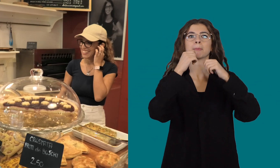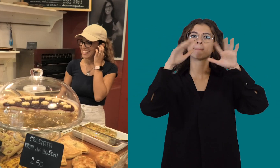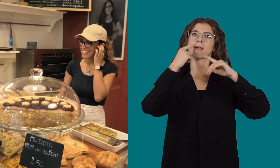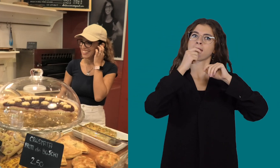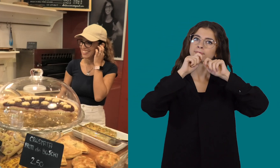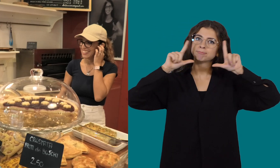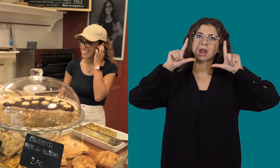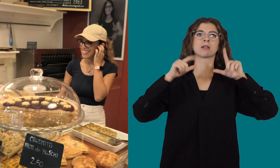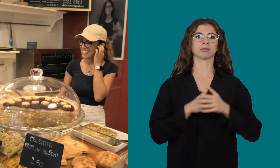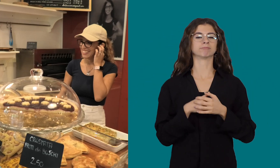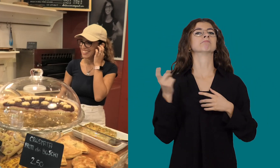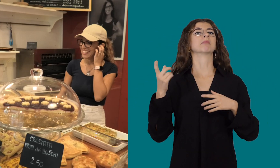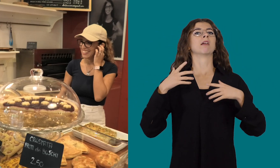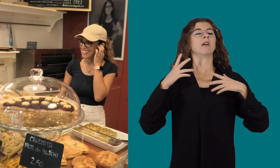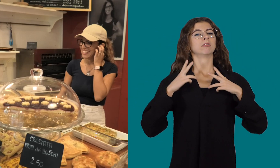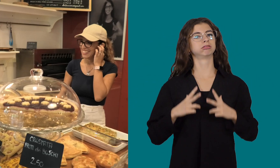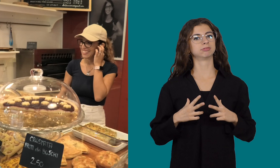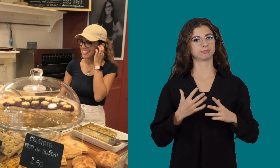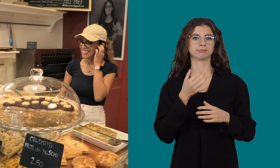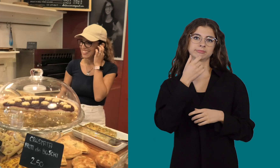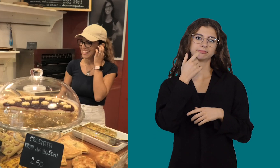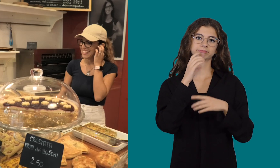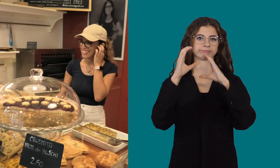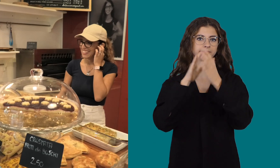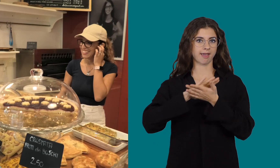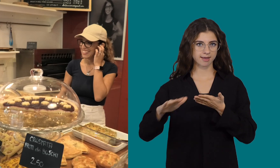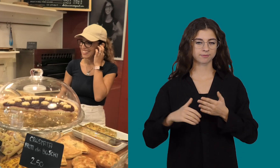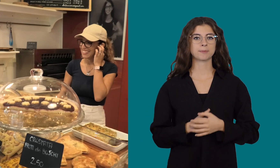to make the lipreading easier.